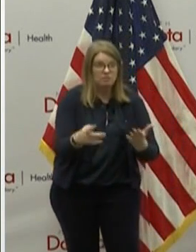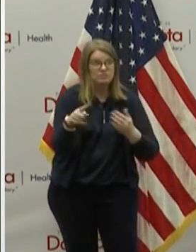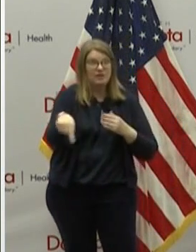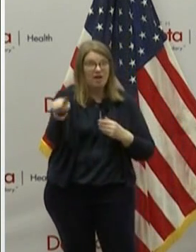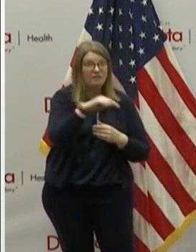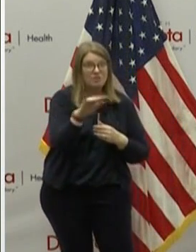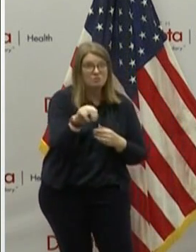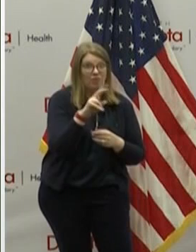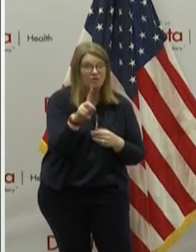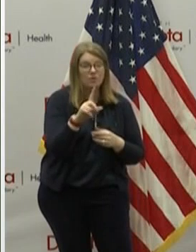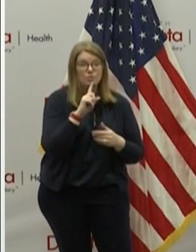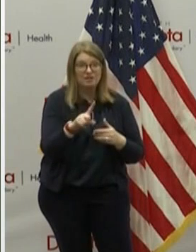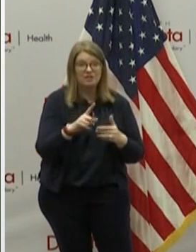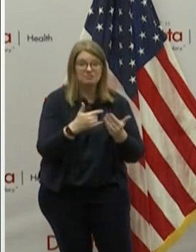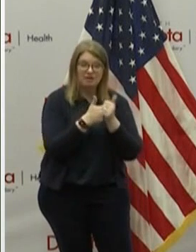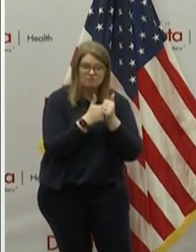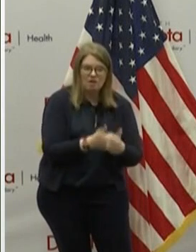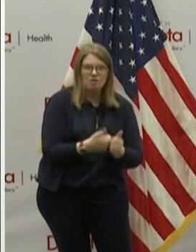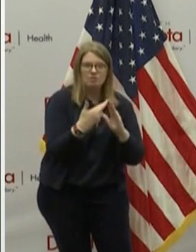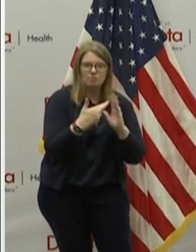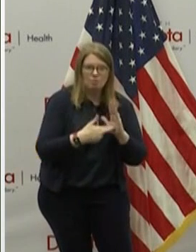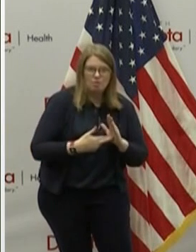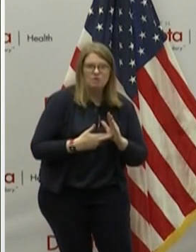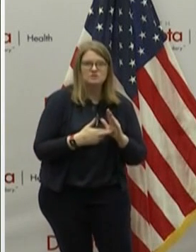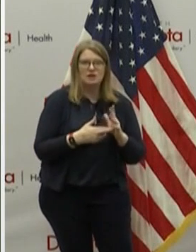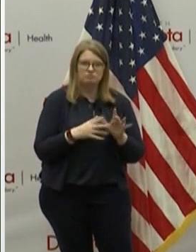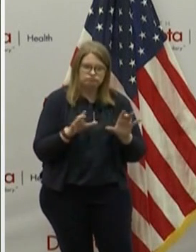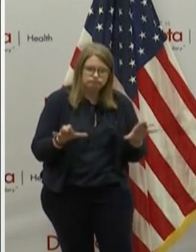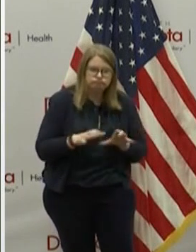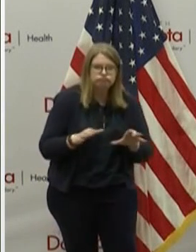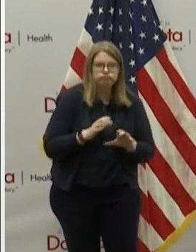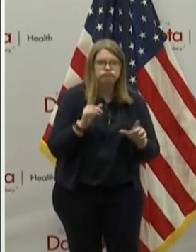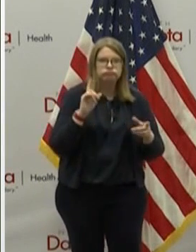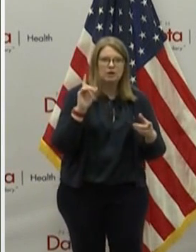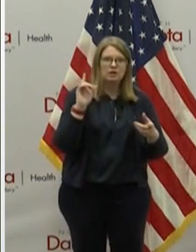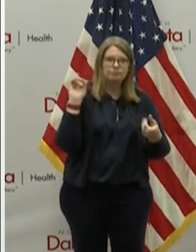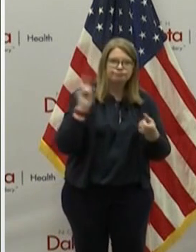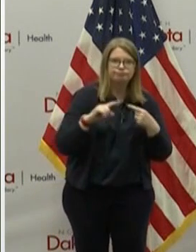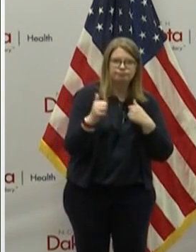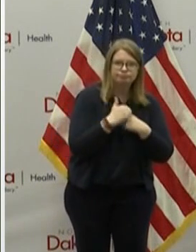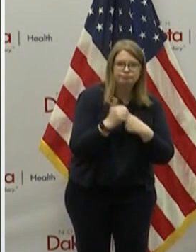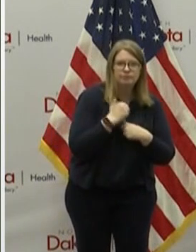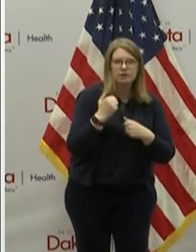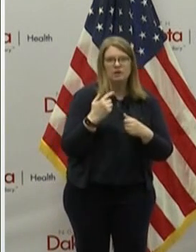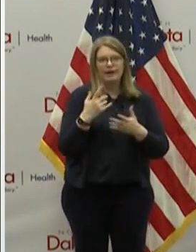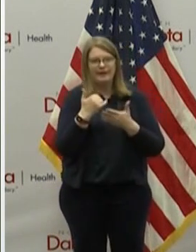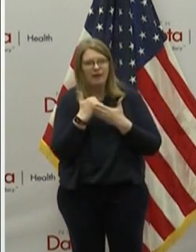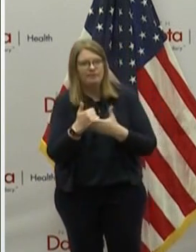APPEARS FLAT. AGAIN I WOULD SAY THANK YOU TO